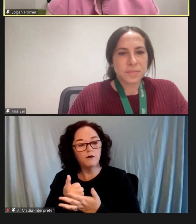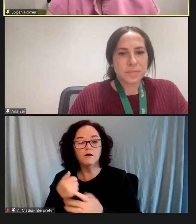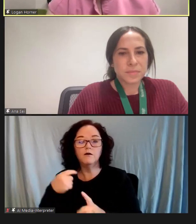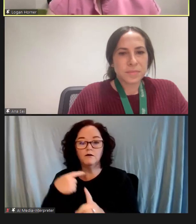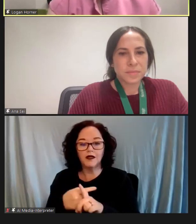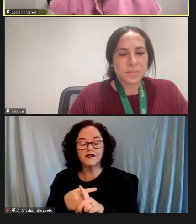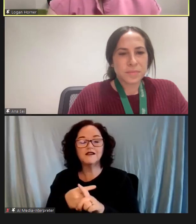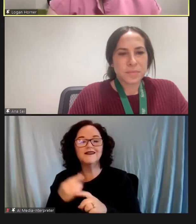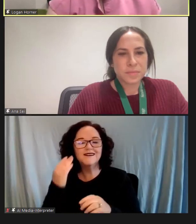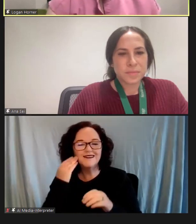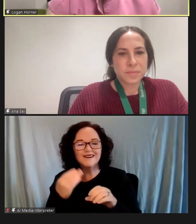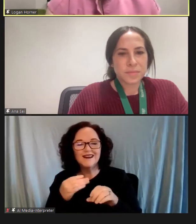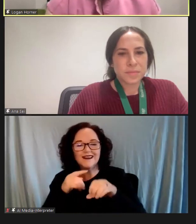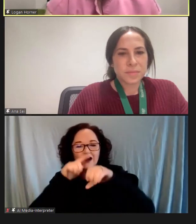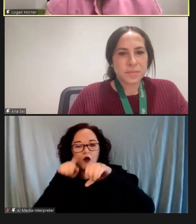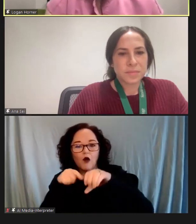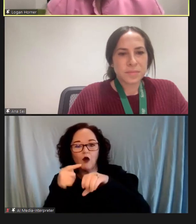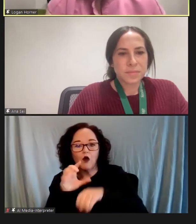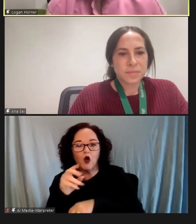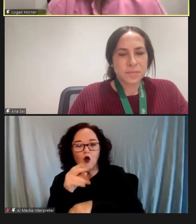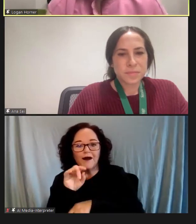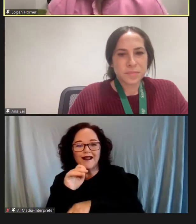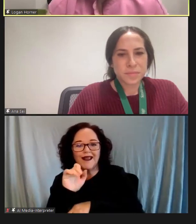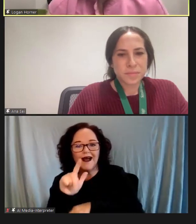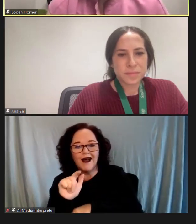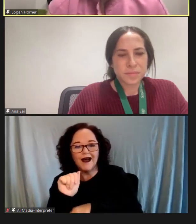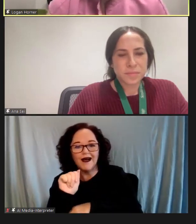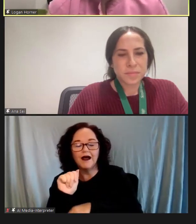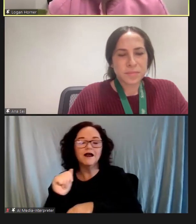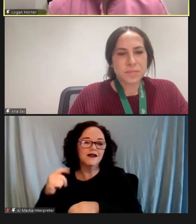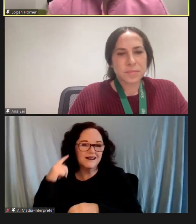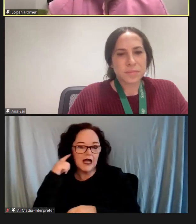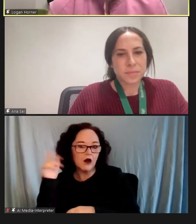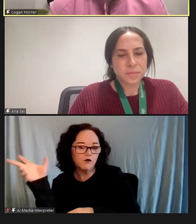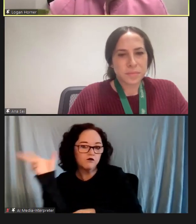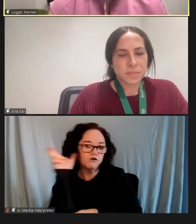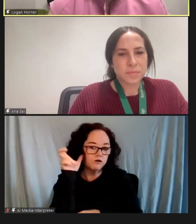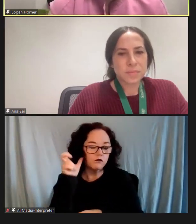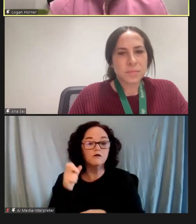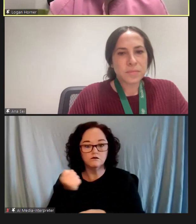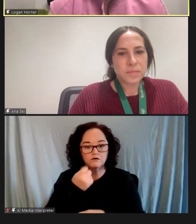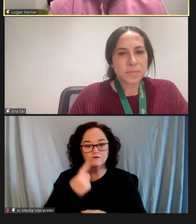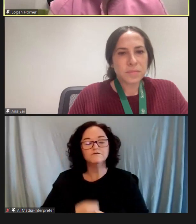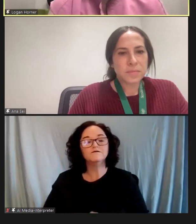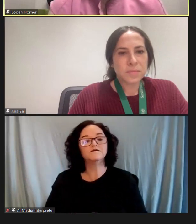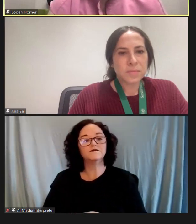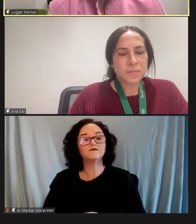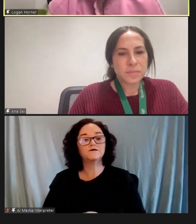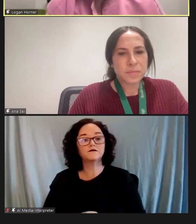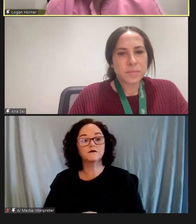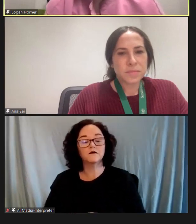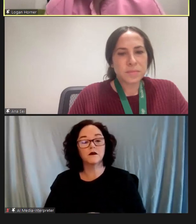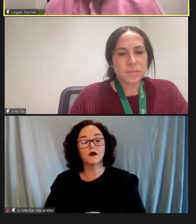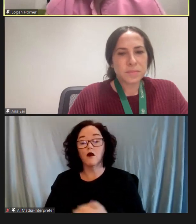working there are some factors that really influence these kids um a lot of